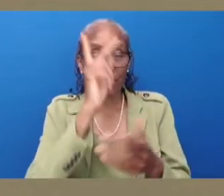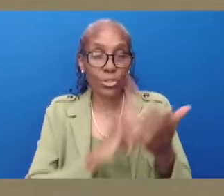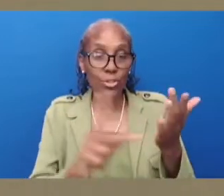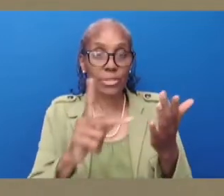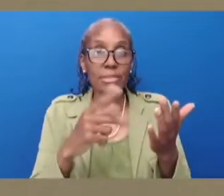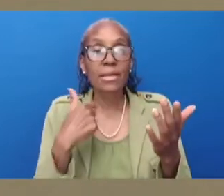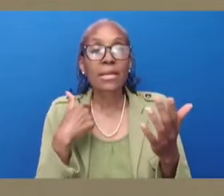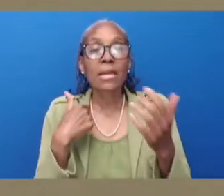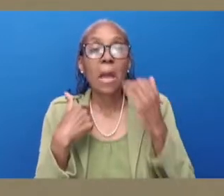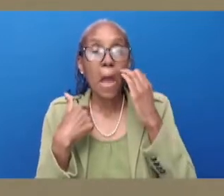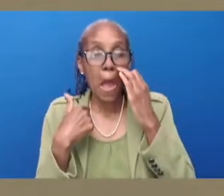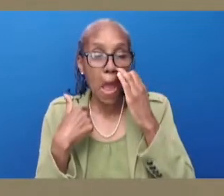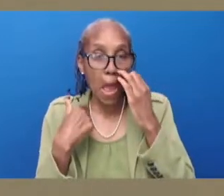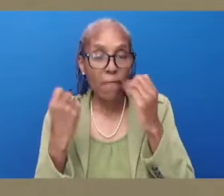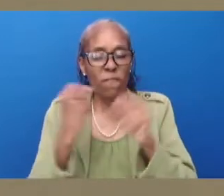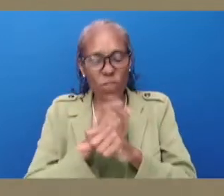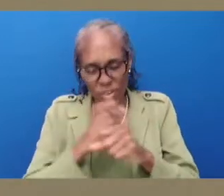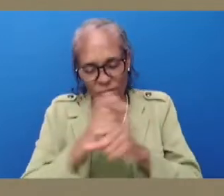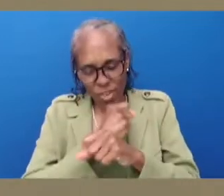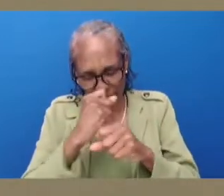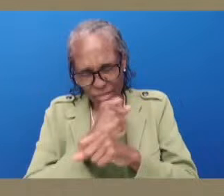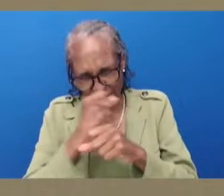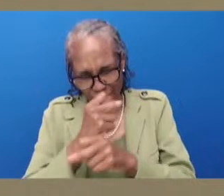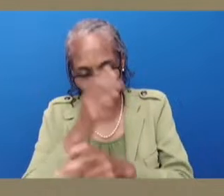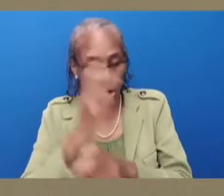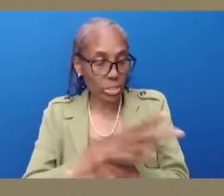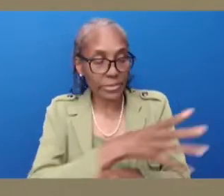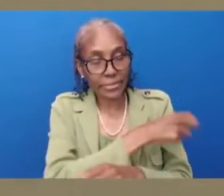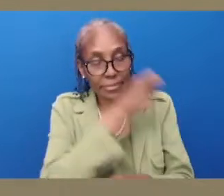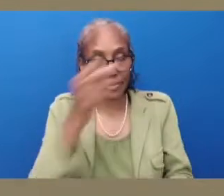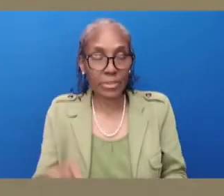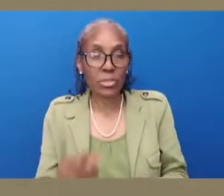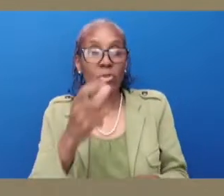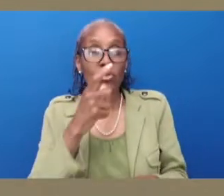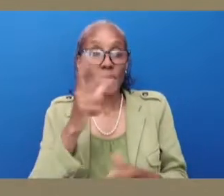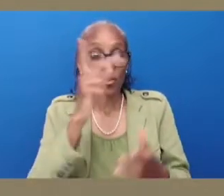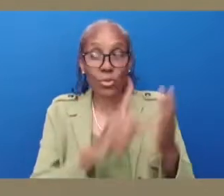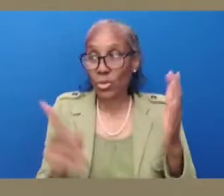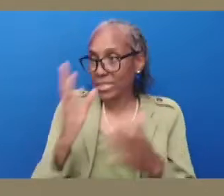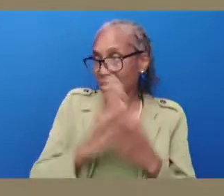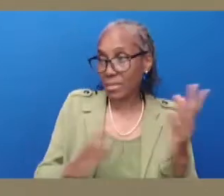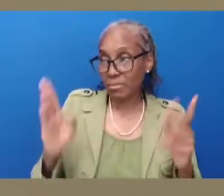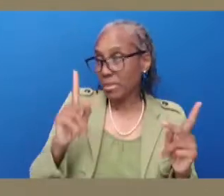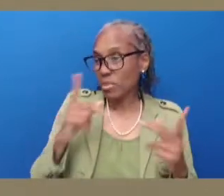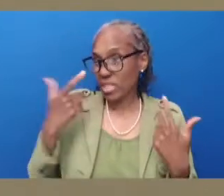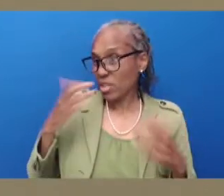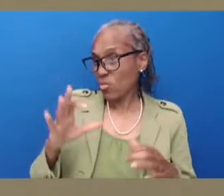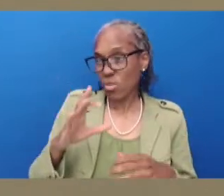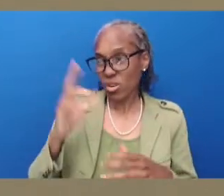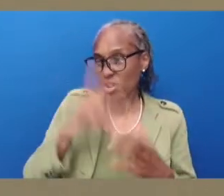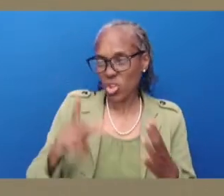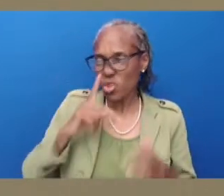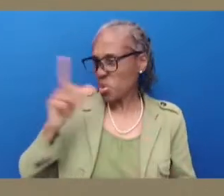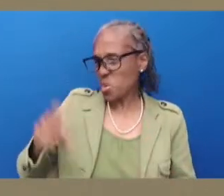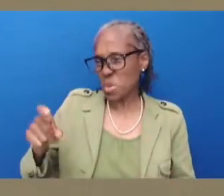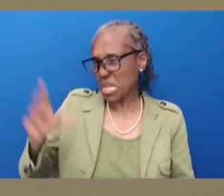THANK YOU SO MUCH TO YOU WORK AS